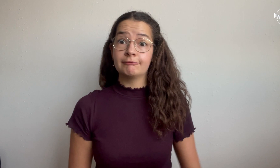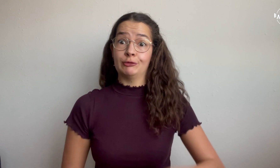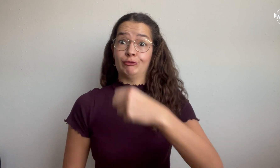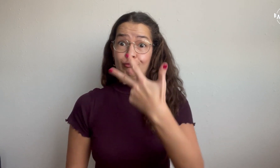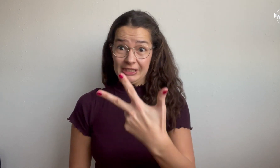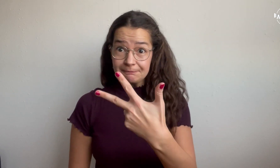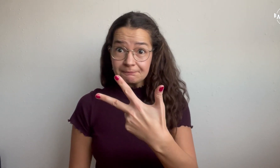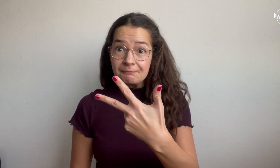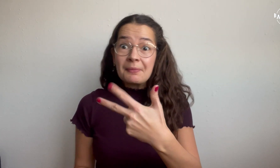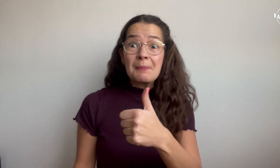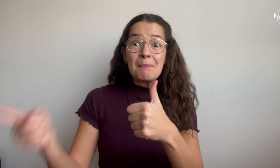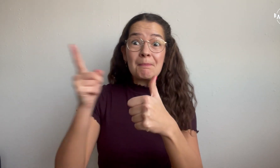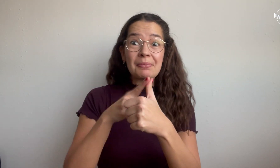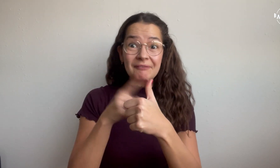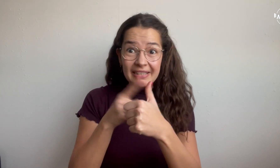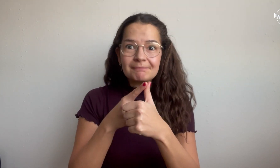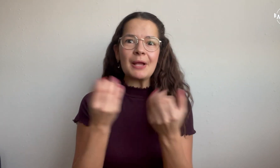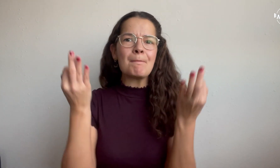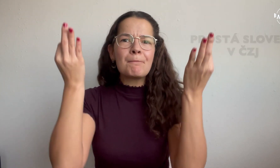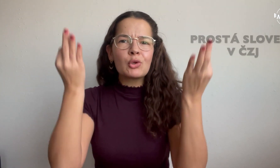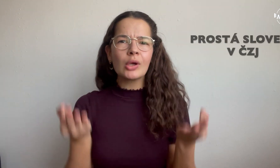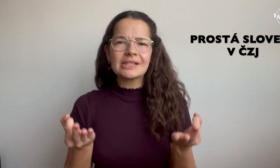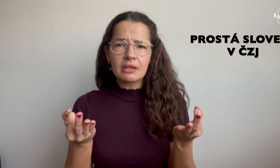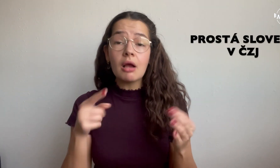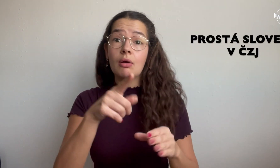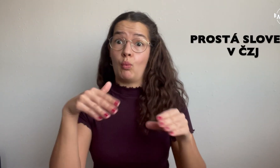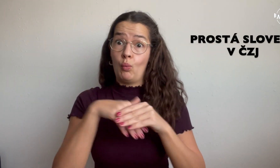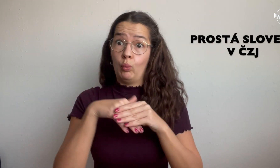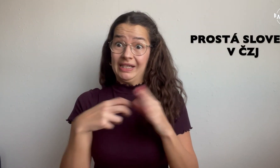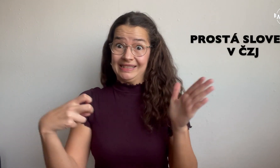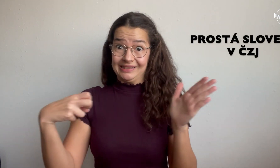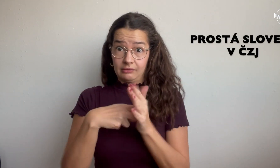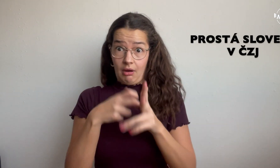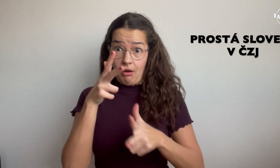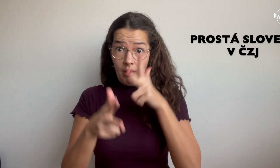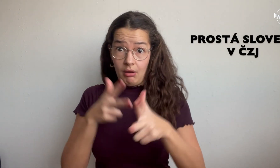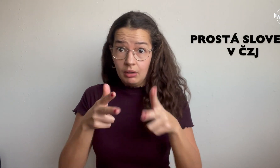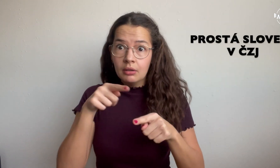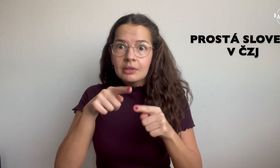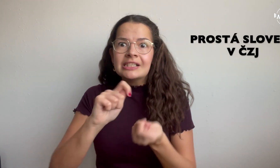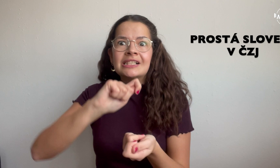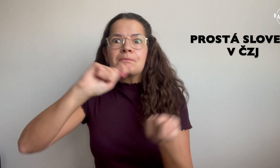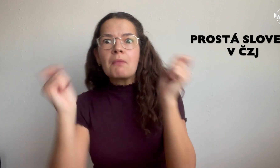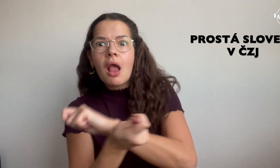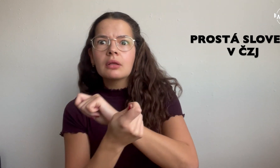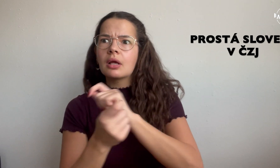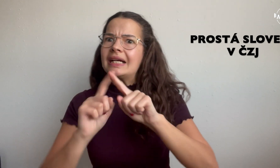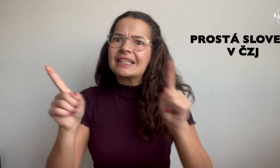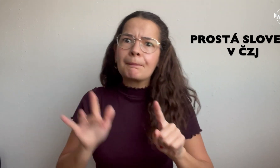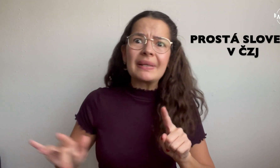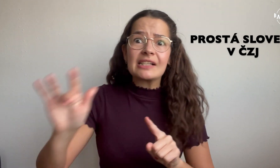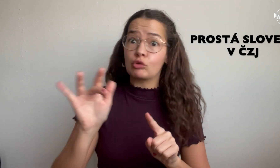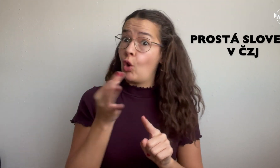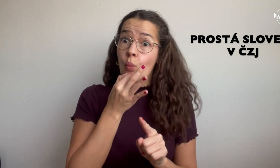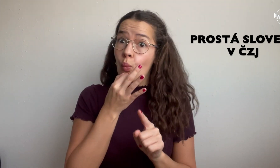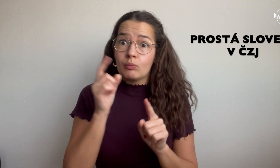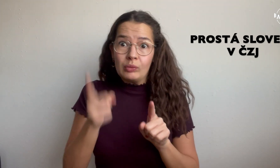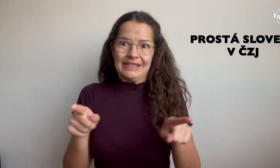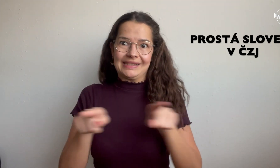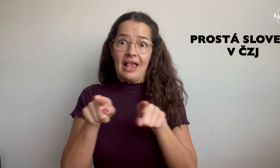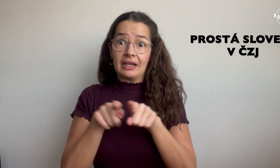The first category, the simple verbs, contain verbs that don’t change their own form or location.